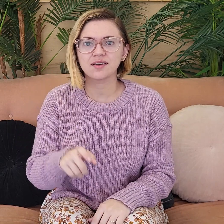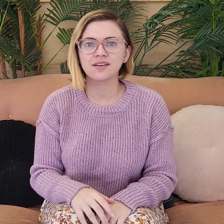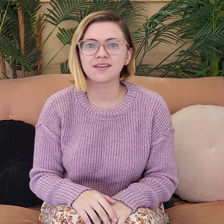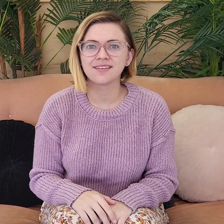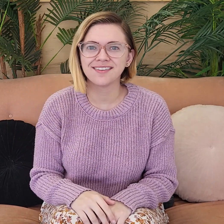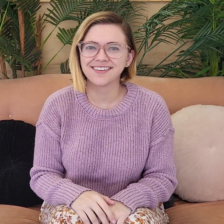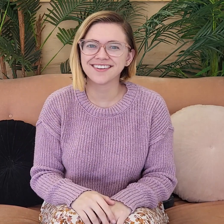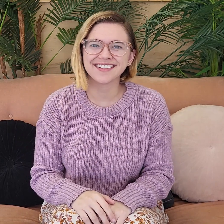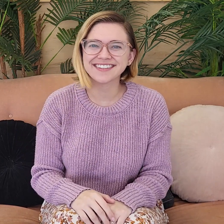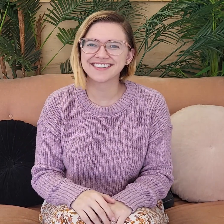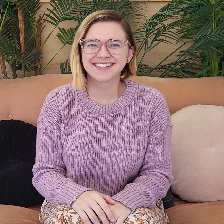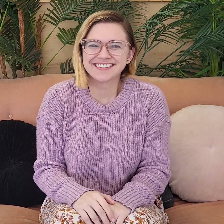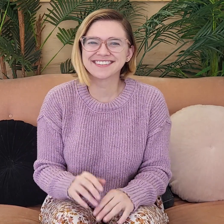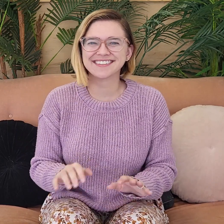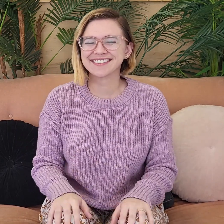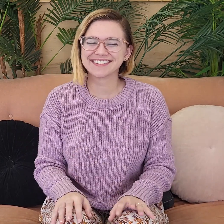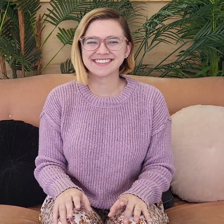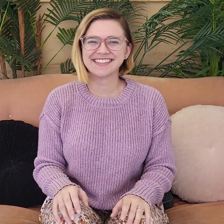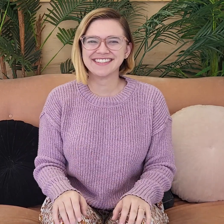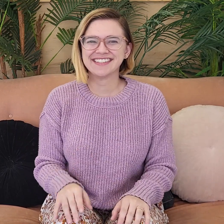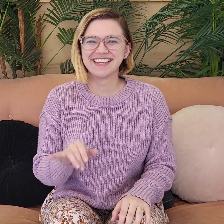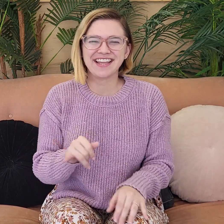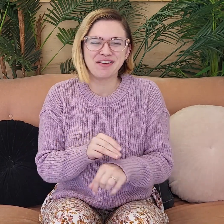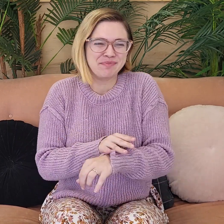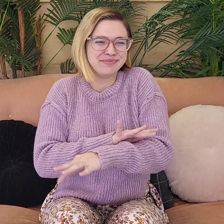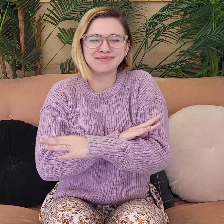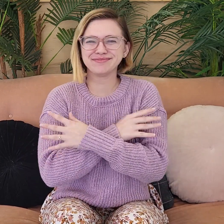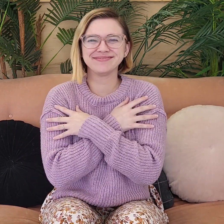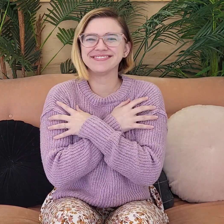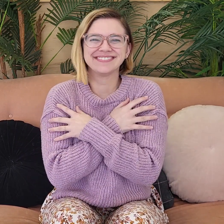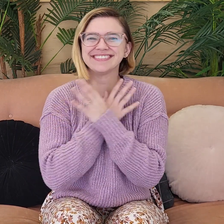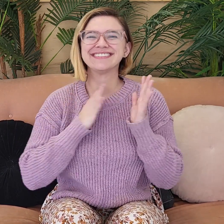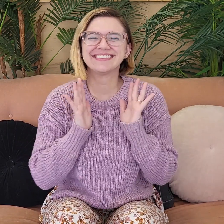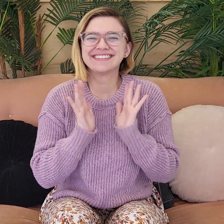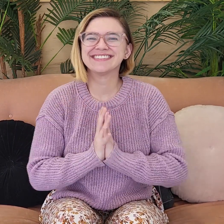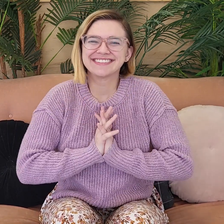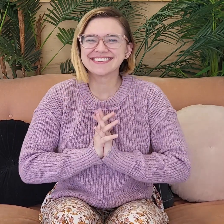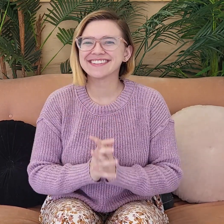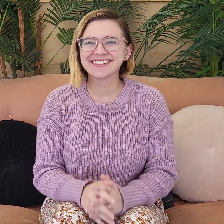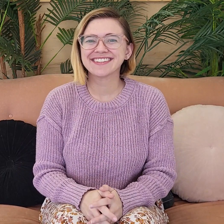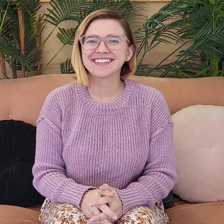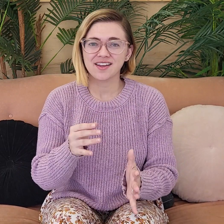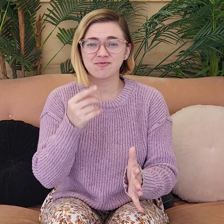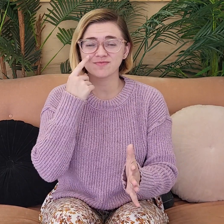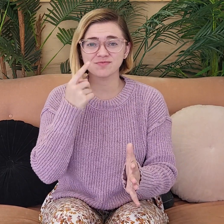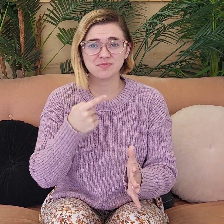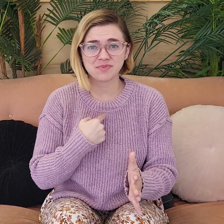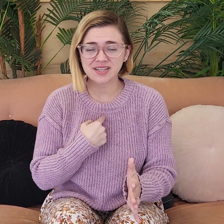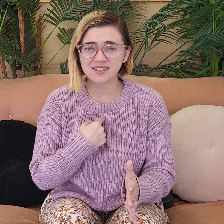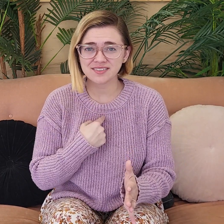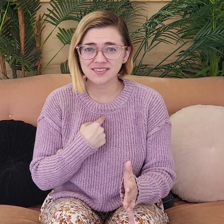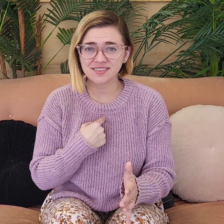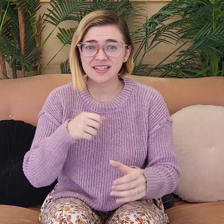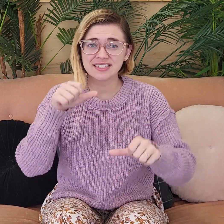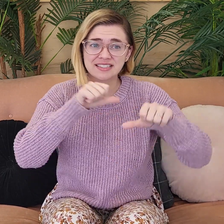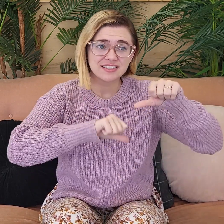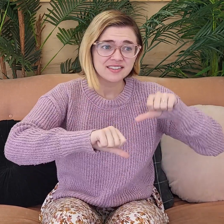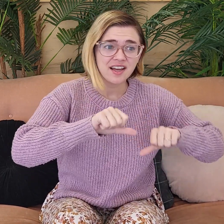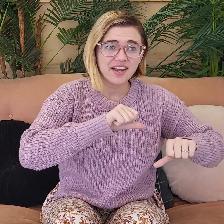a creator. It's an absolute must. And that just gives me goosebumps all over. So for me,